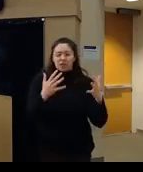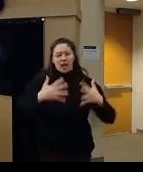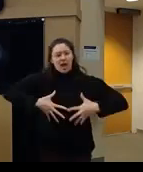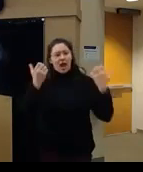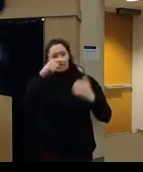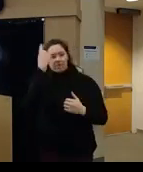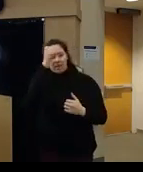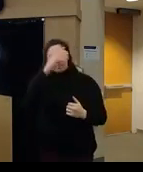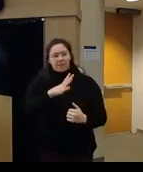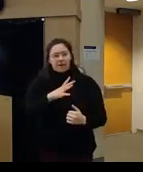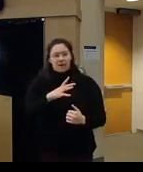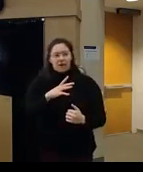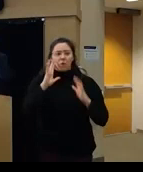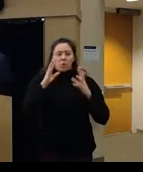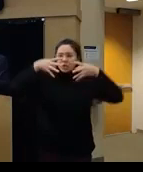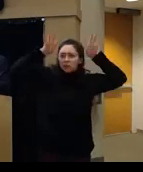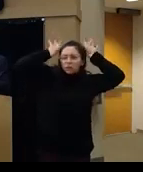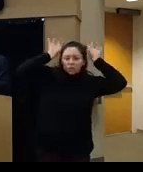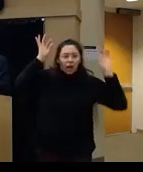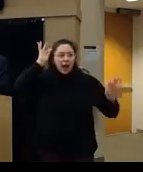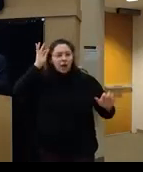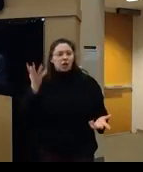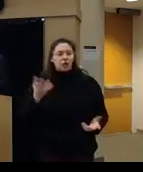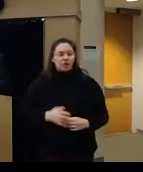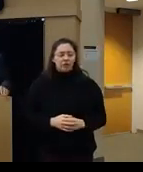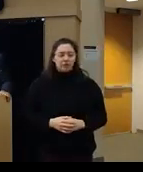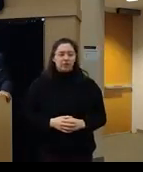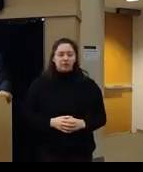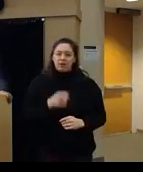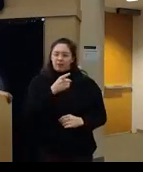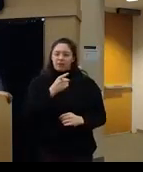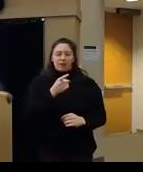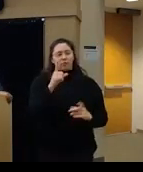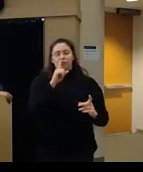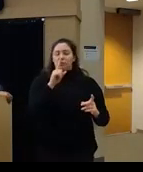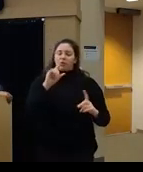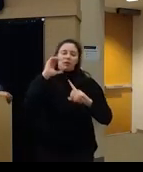with the with the with the pimped out hair dude right this is this is really classic stereotype